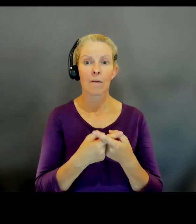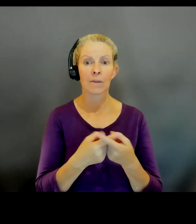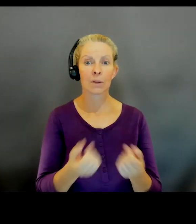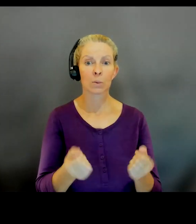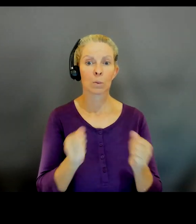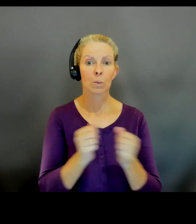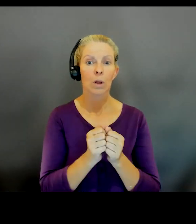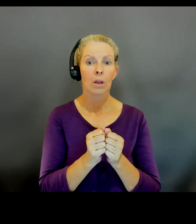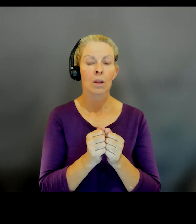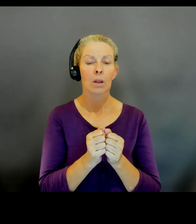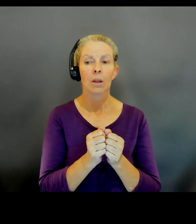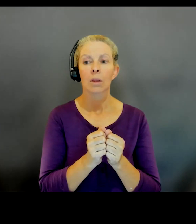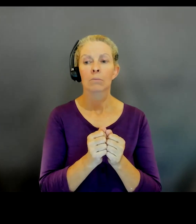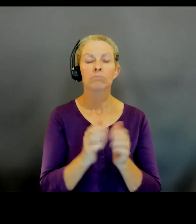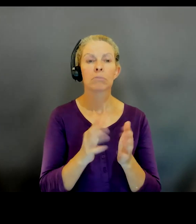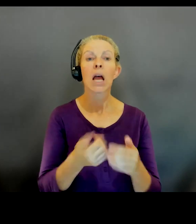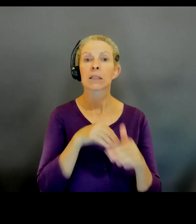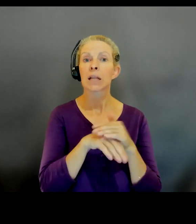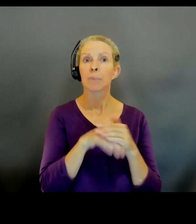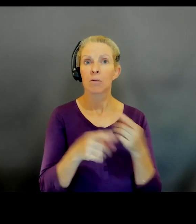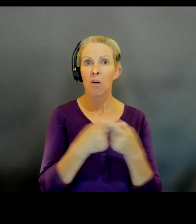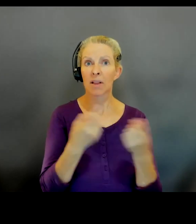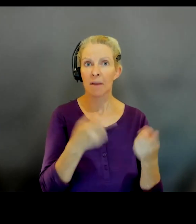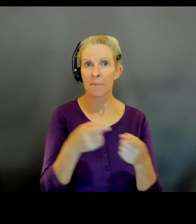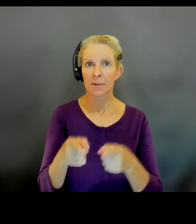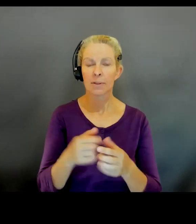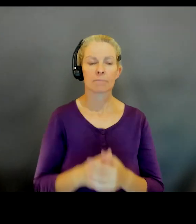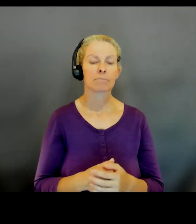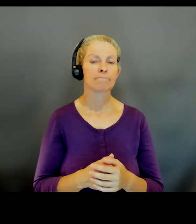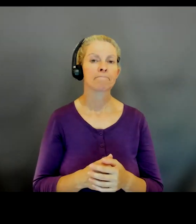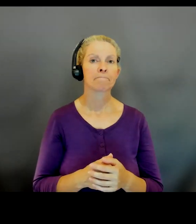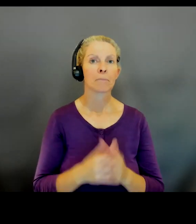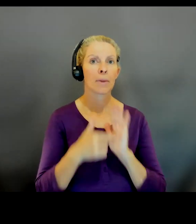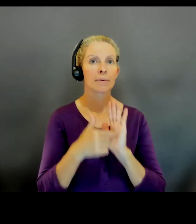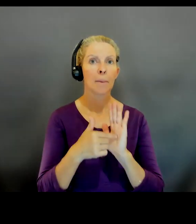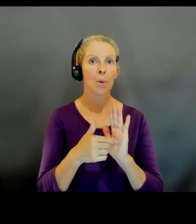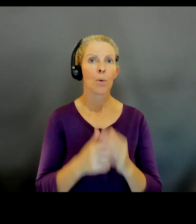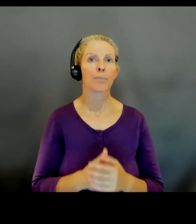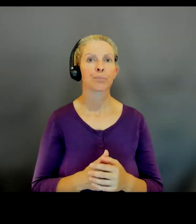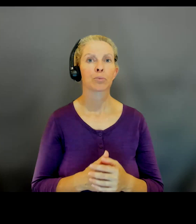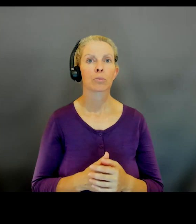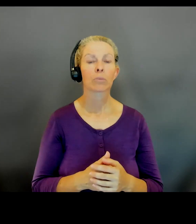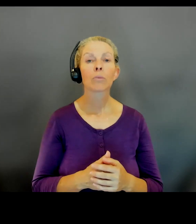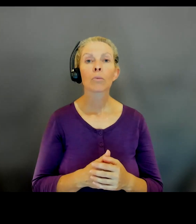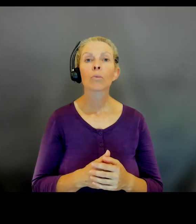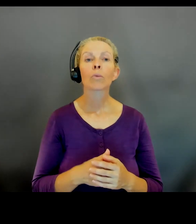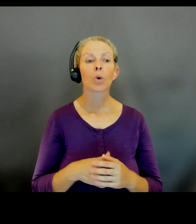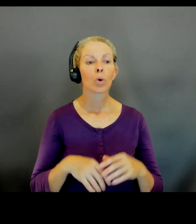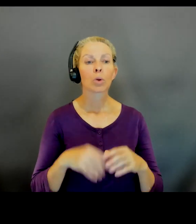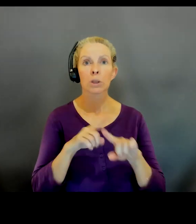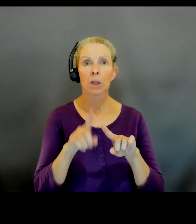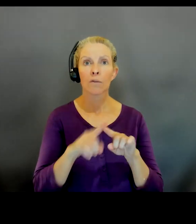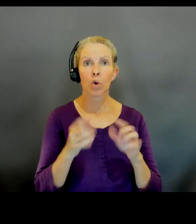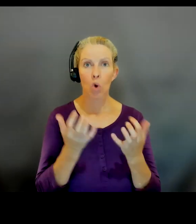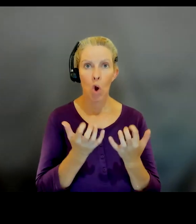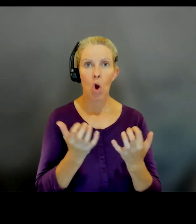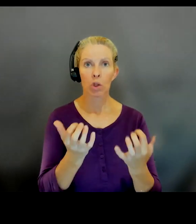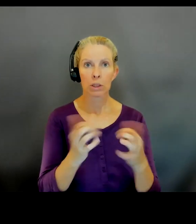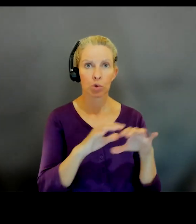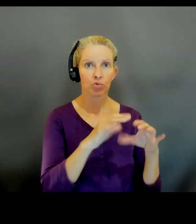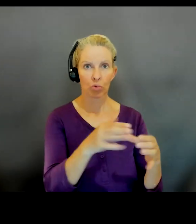sometimes there are things you would do for one group of users that may impact another group of